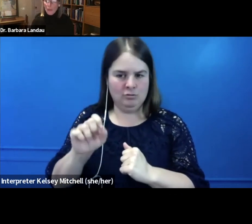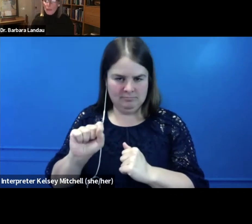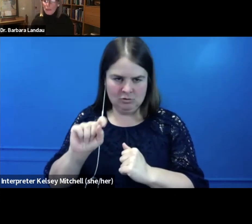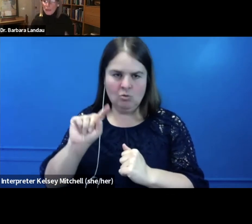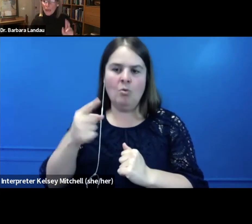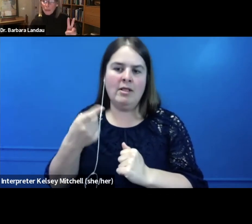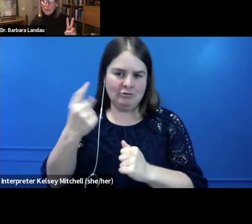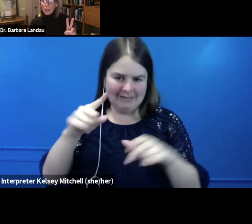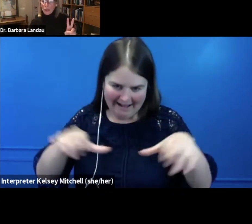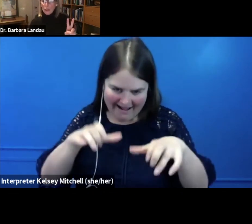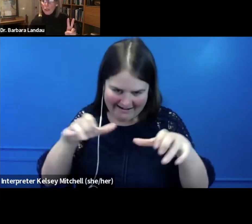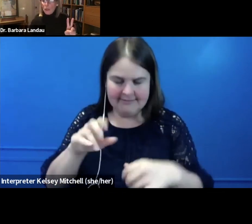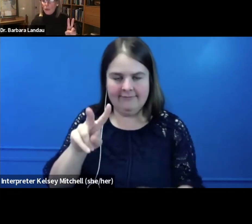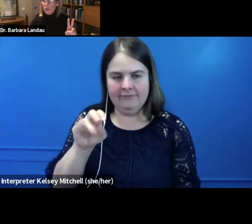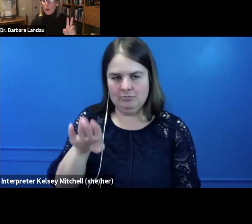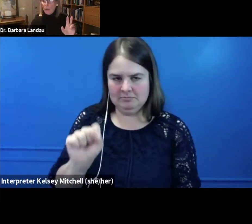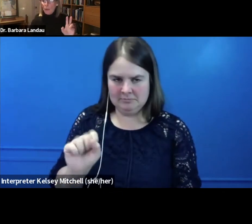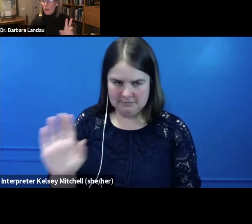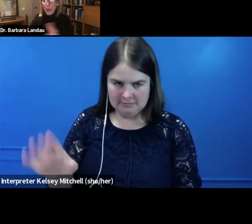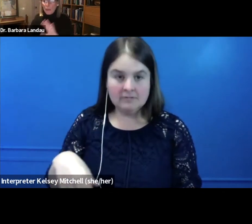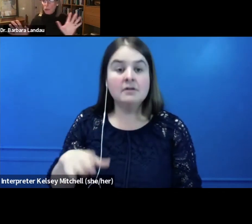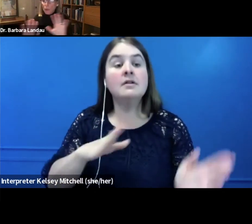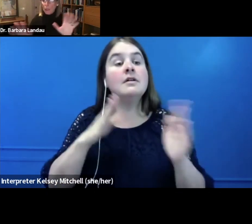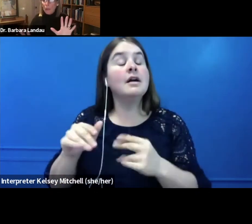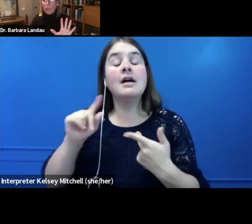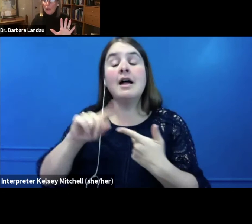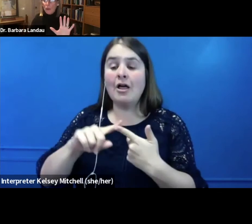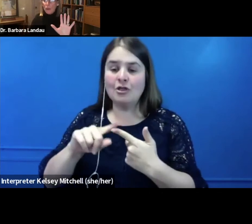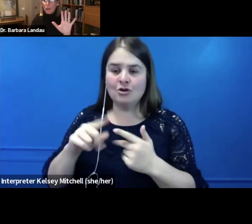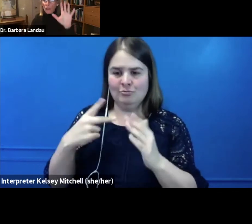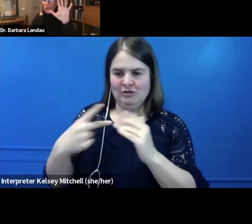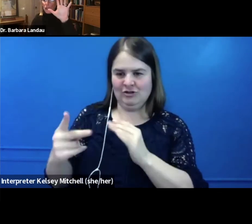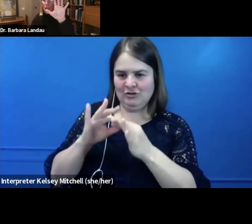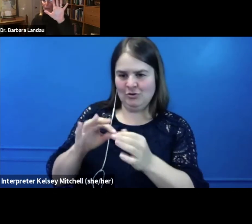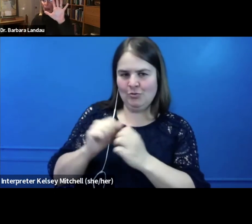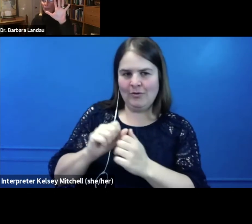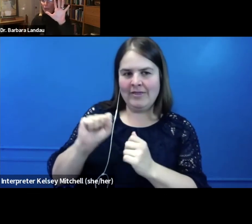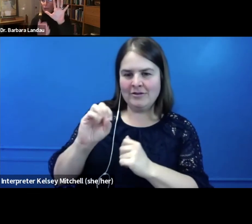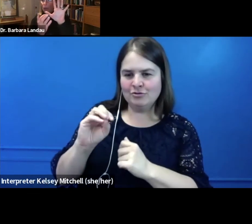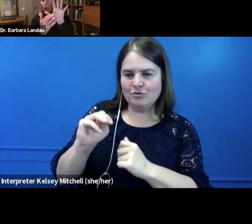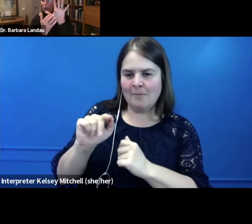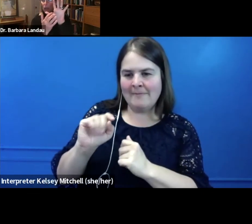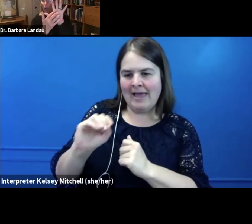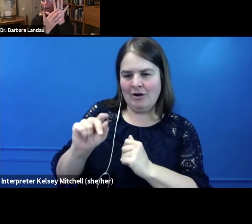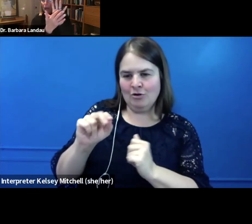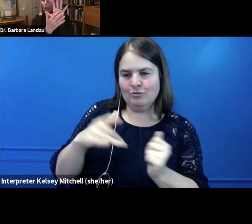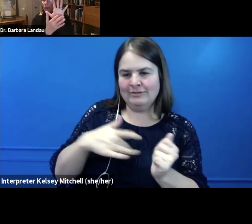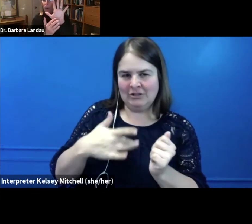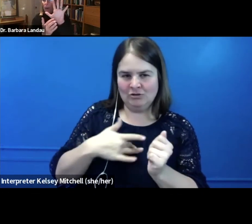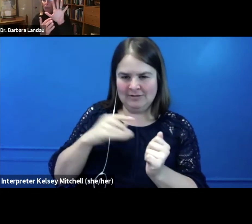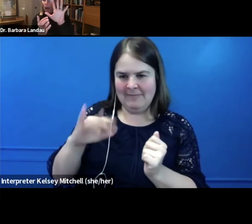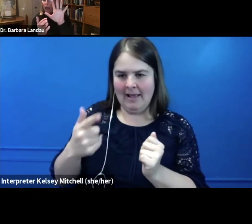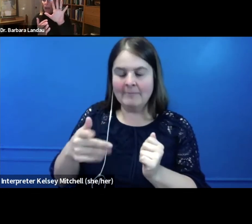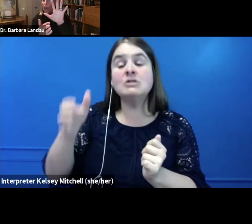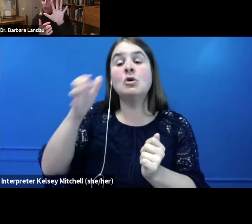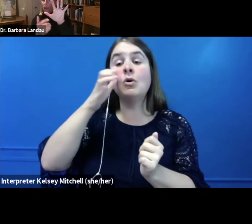the second prediction is sensory motor mapping is really really different so this is just the mapping of locations in